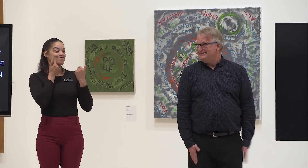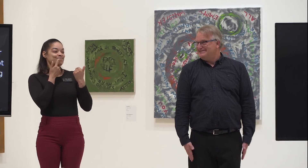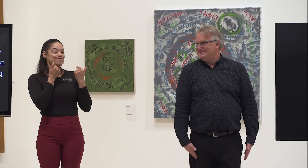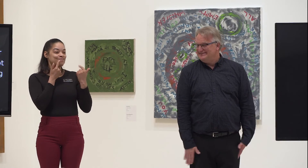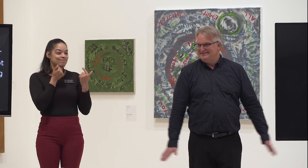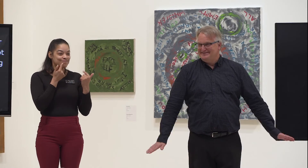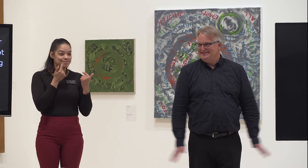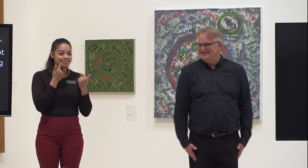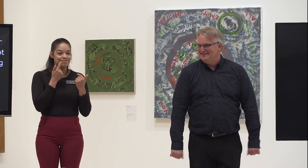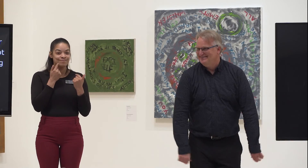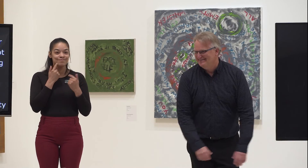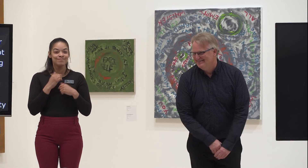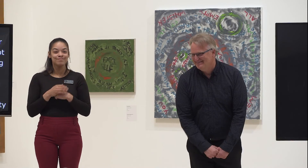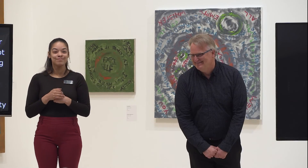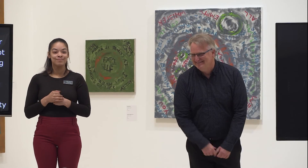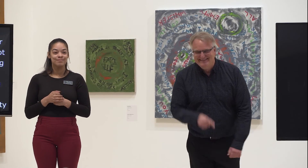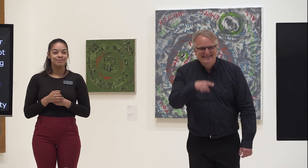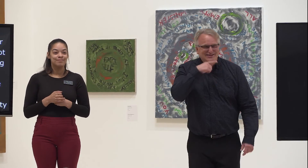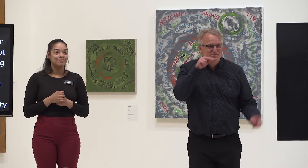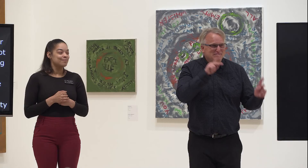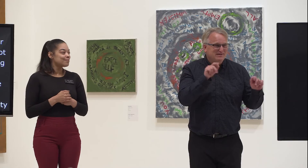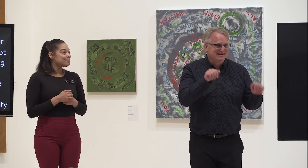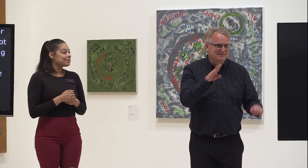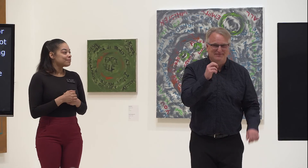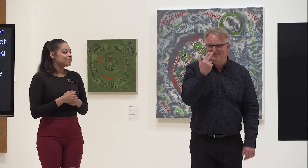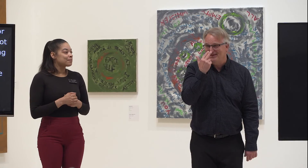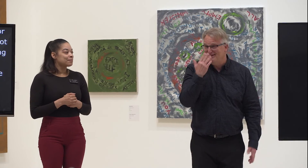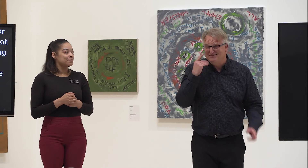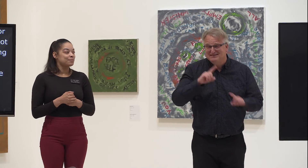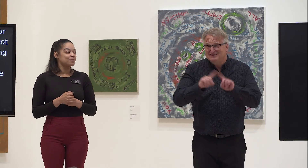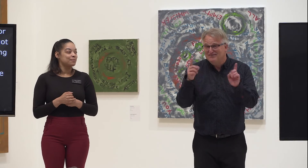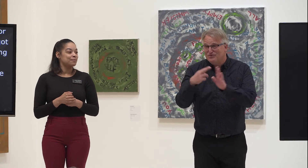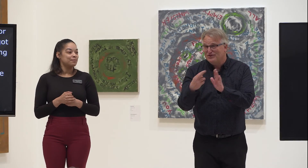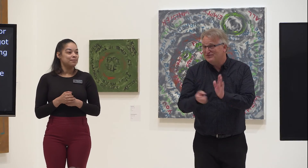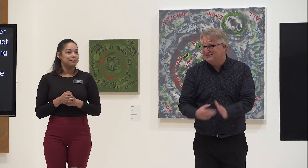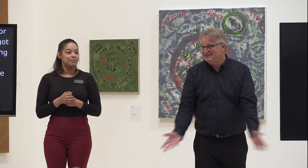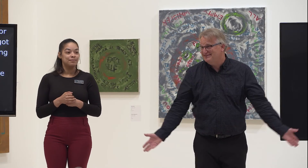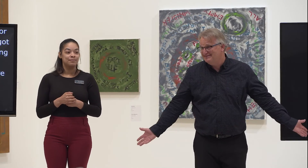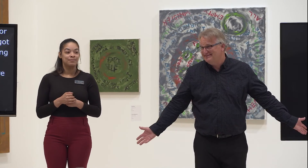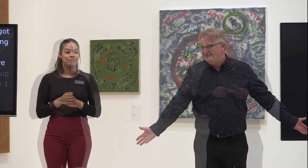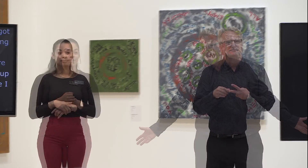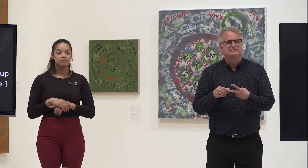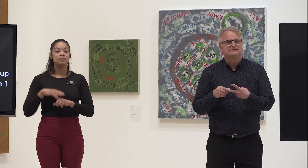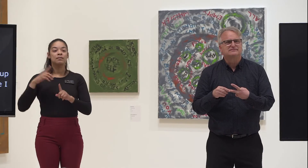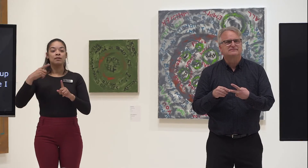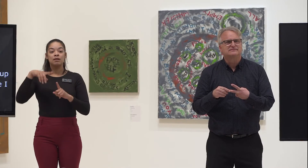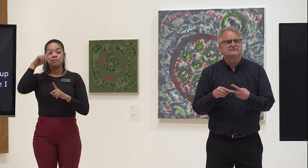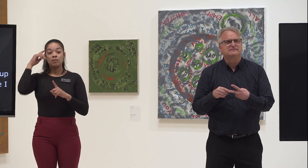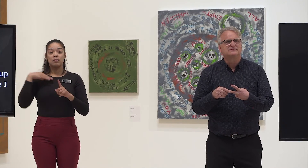Be an active, engaged member of the community, right? Hearing people can be really funny because you have your own rules that you follow.